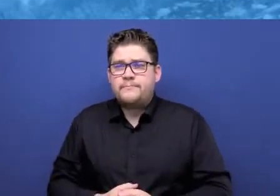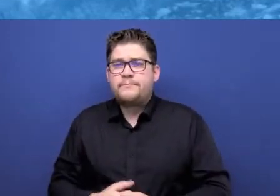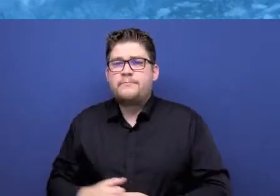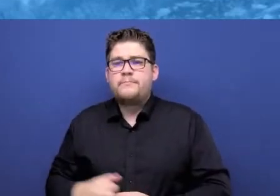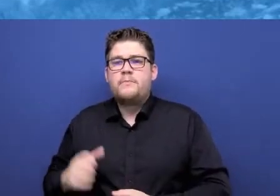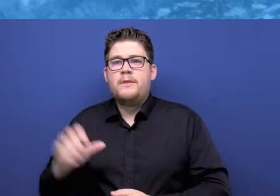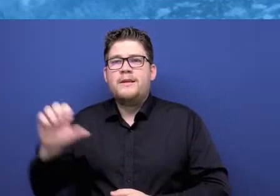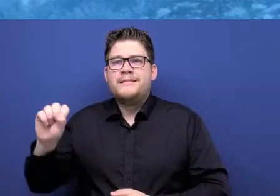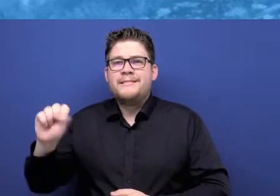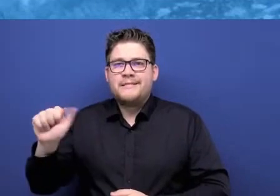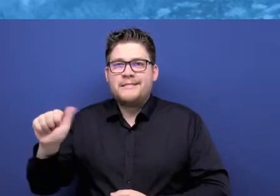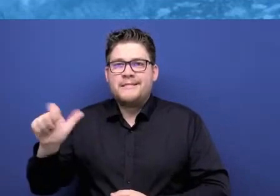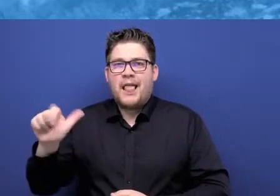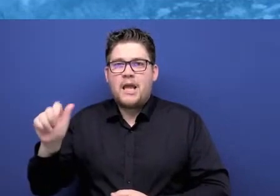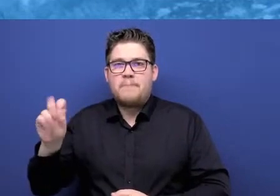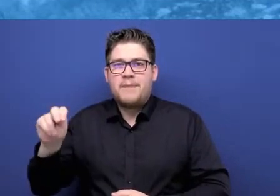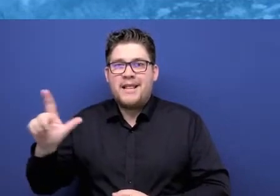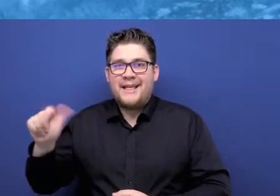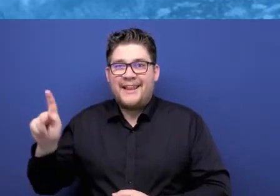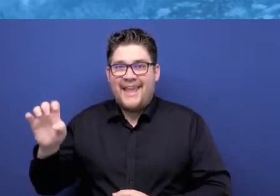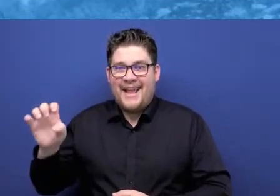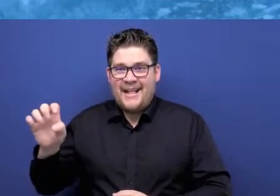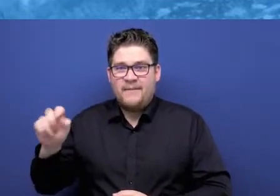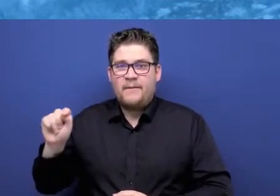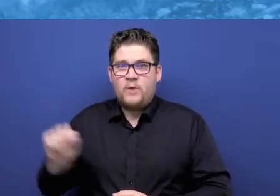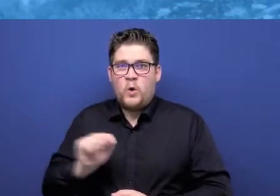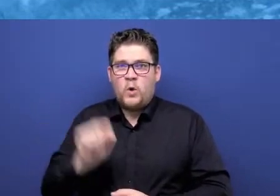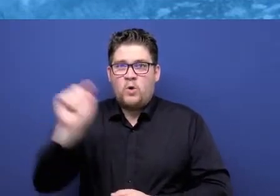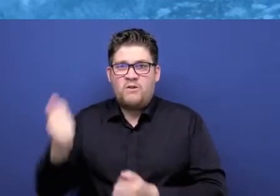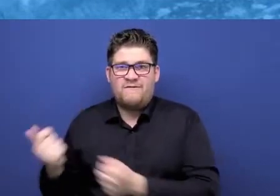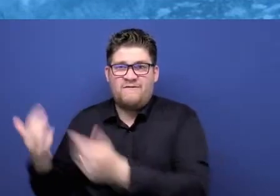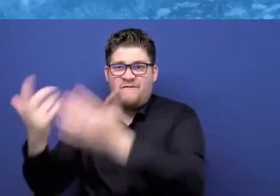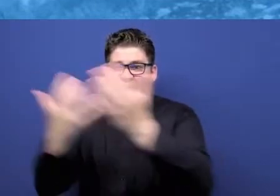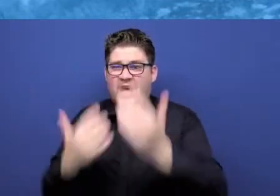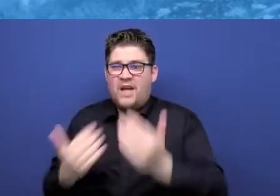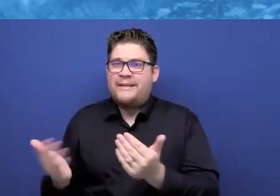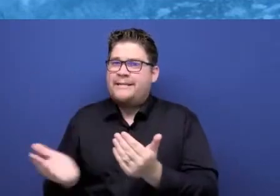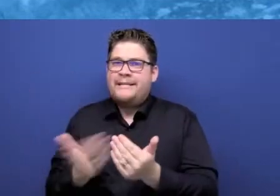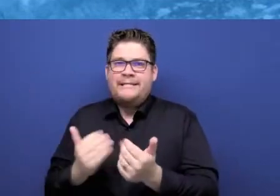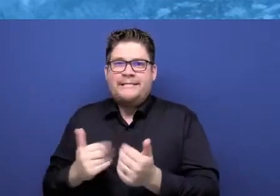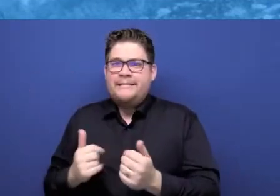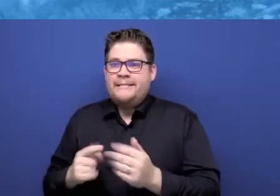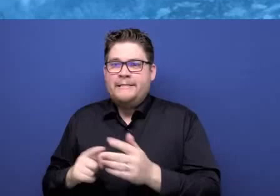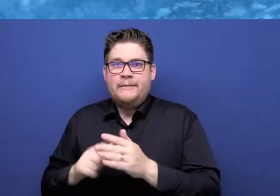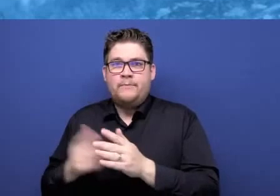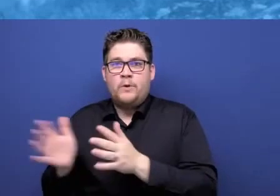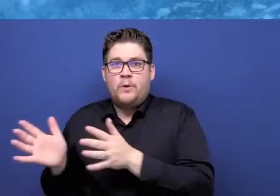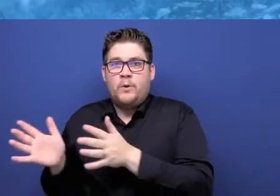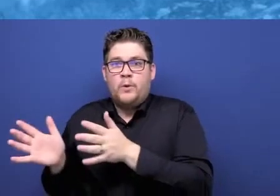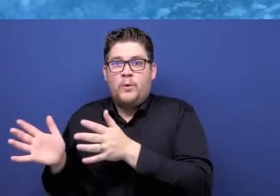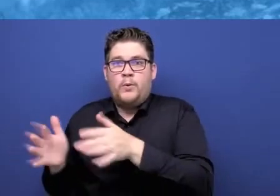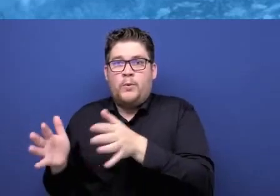subsector able to win driven event and so the wind is actually our biggest enemy. In